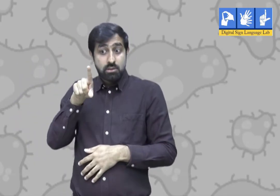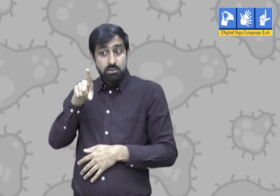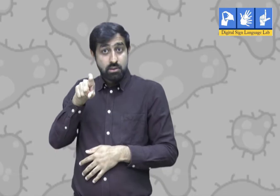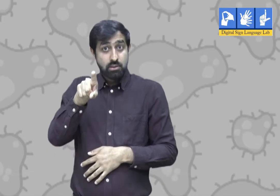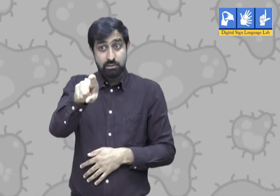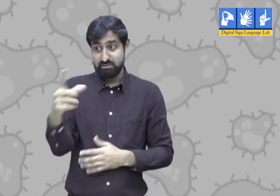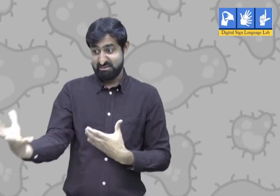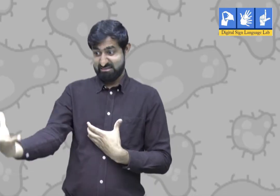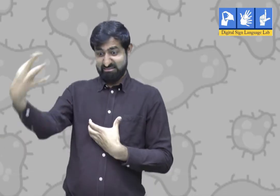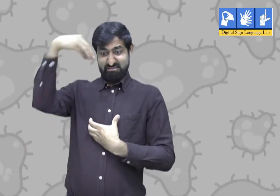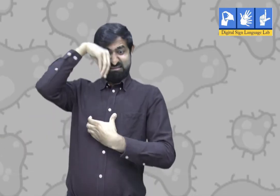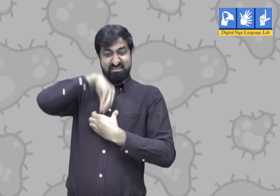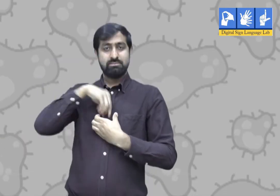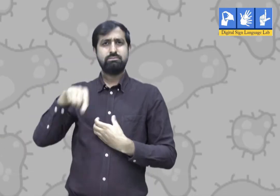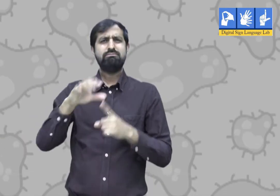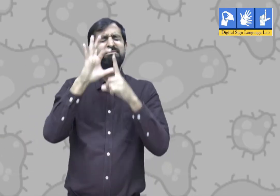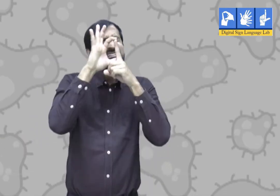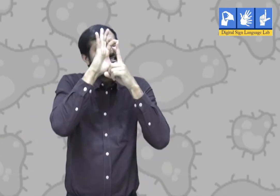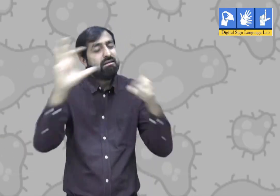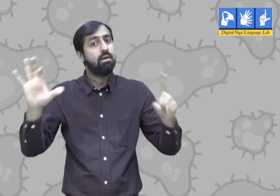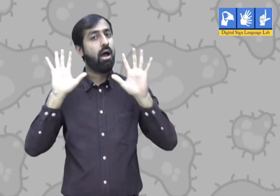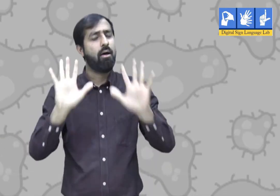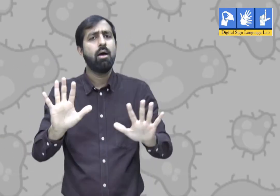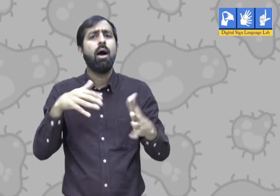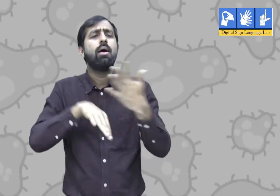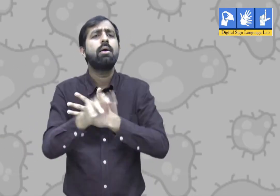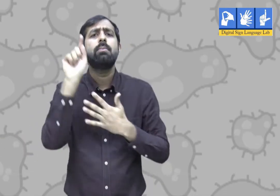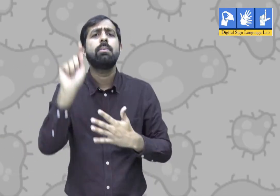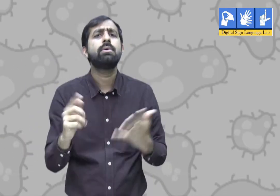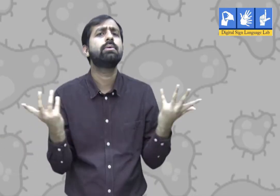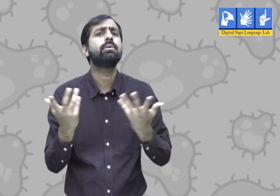Symptoms of coronavirus infected person is severe such as: